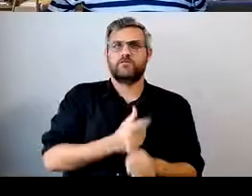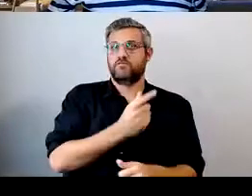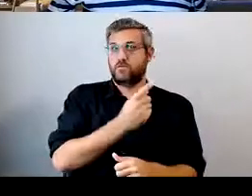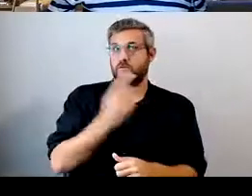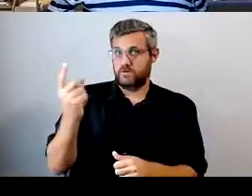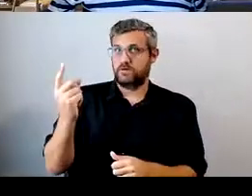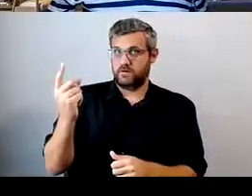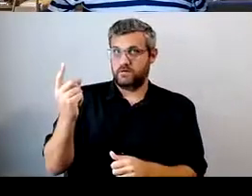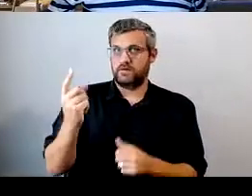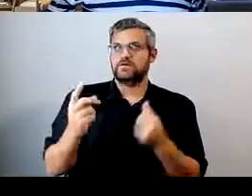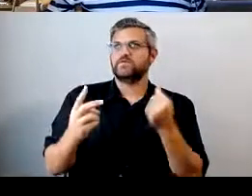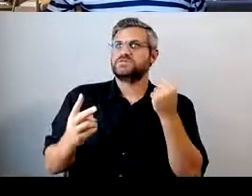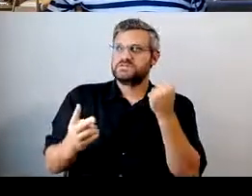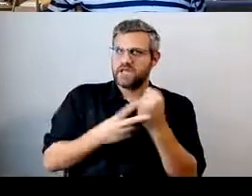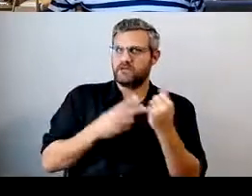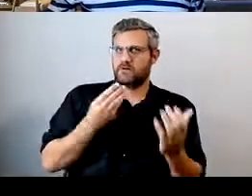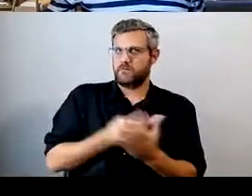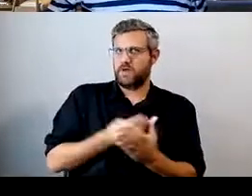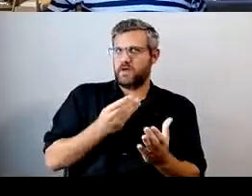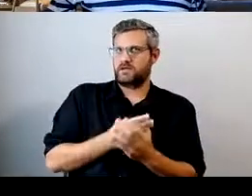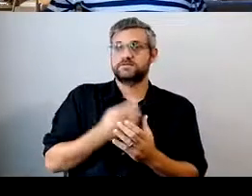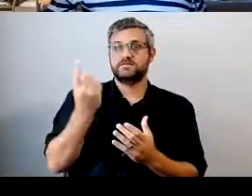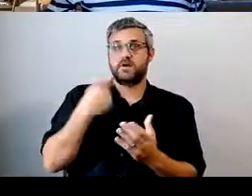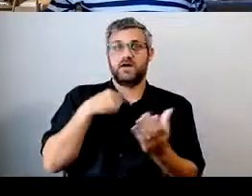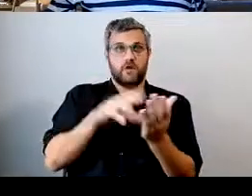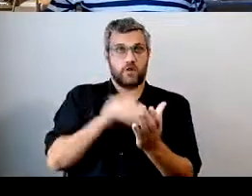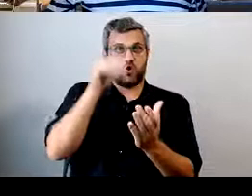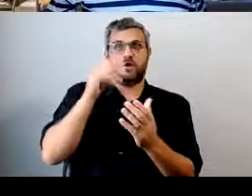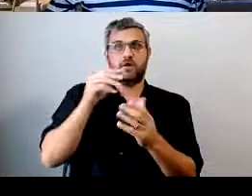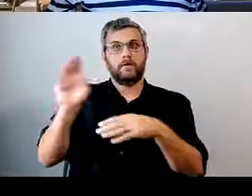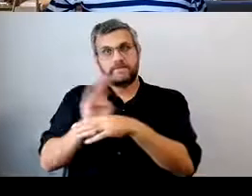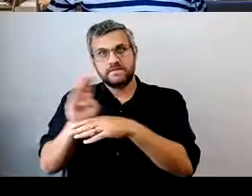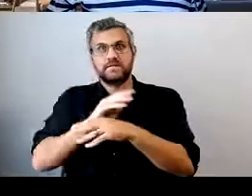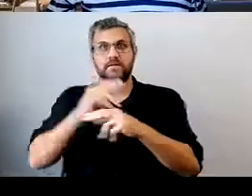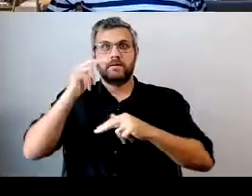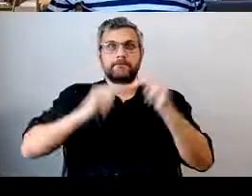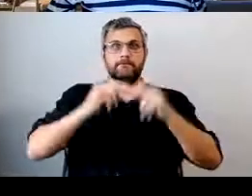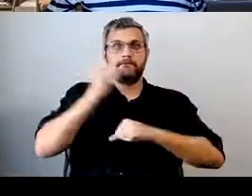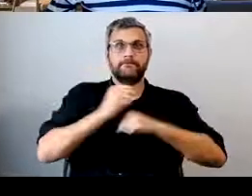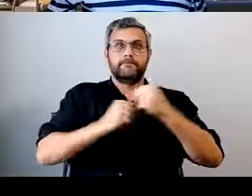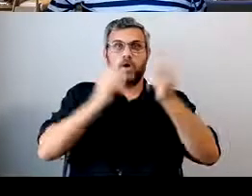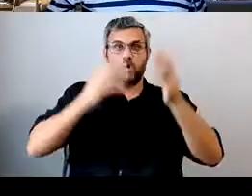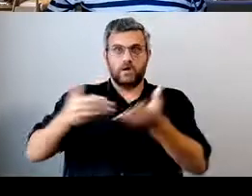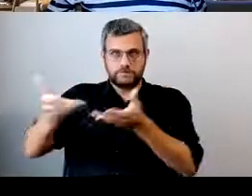And you save yourself money. One thing I've learned dealing with businesses and builders and stuff over the years, you go and talk the language,